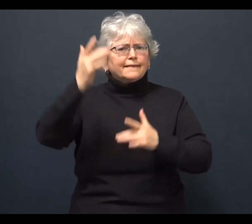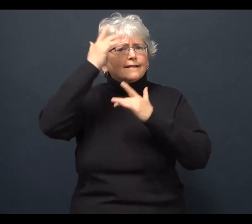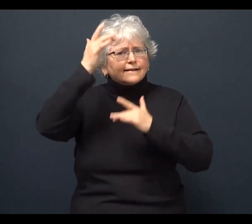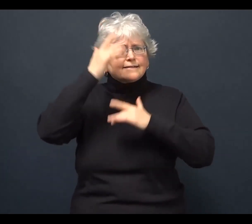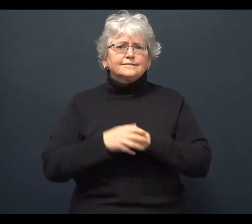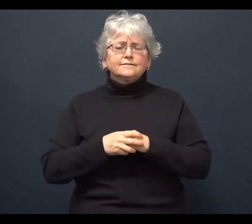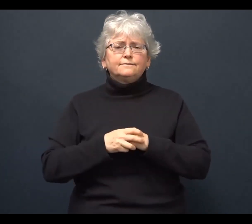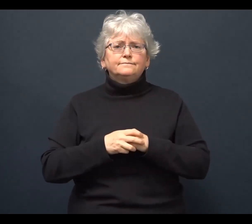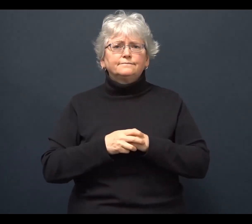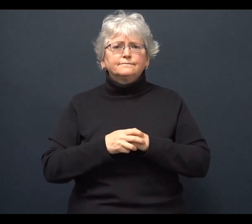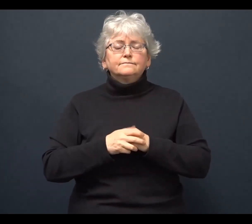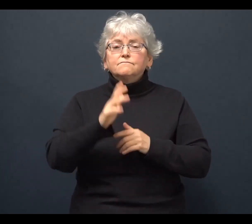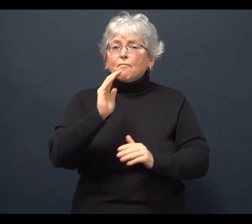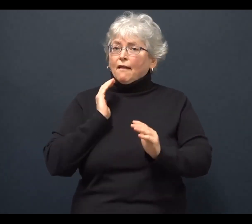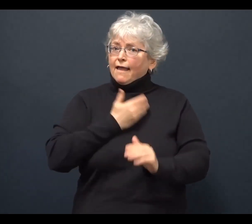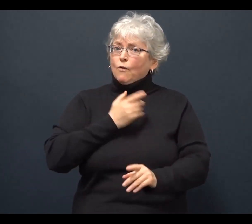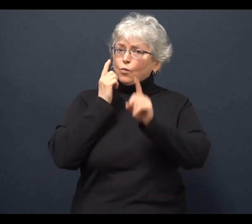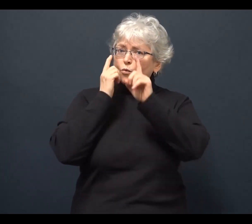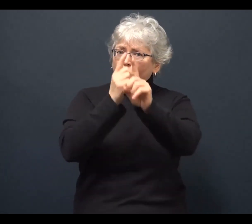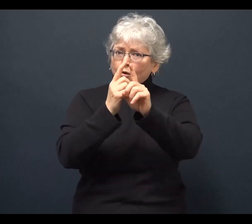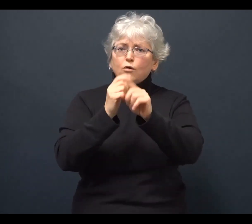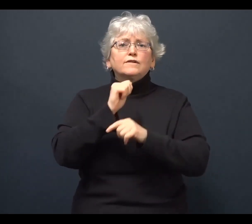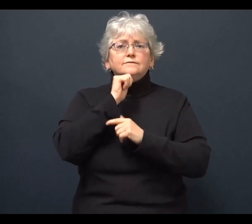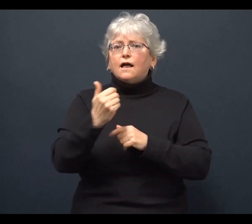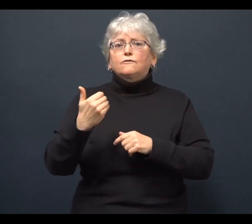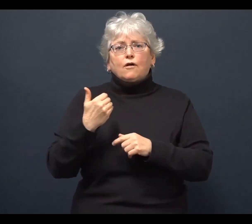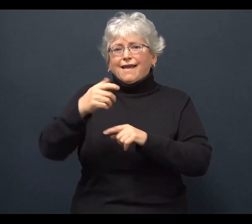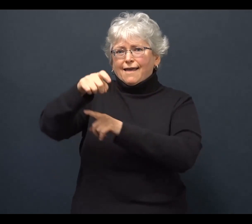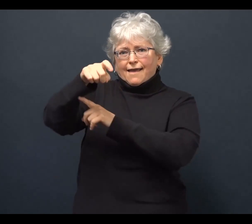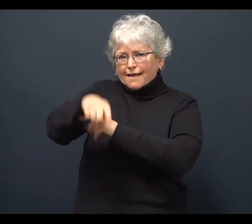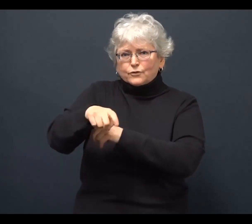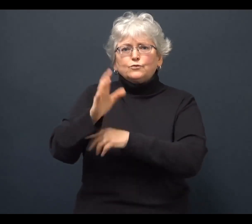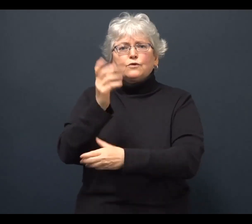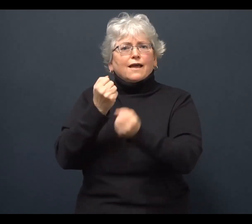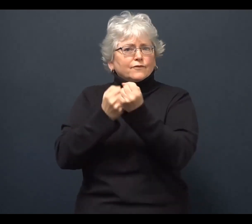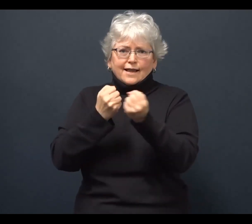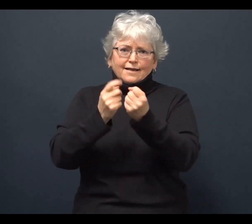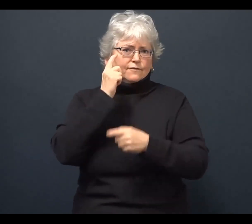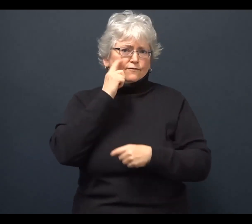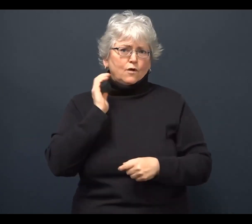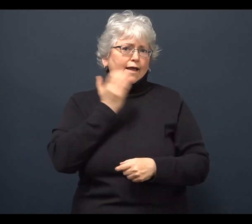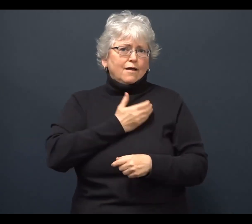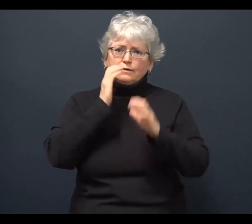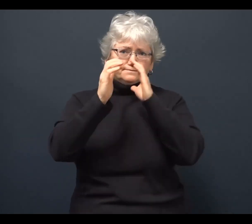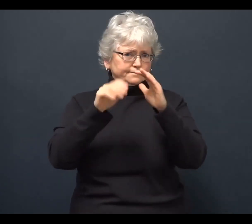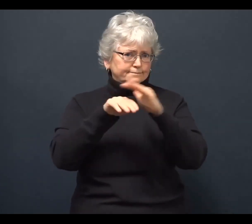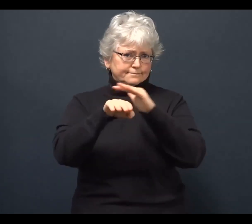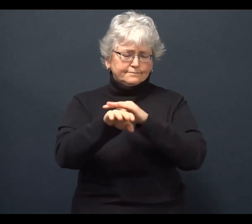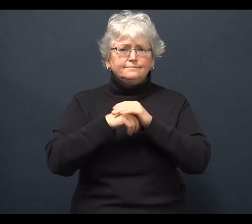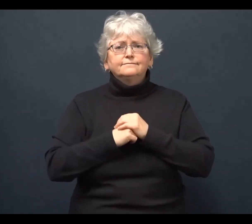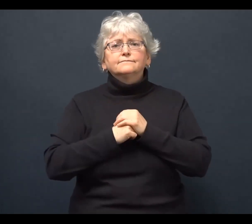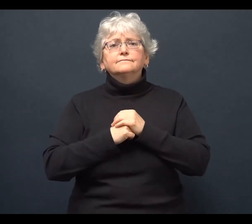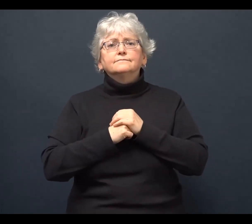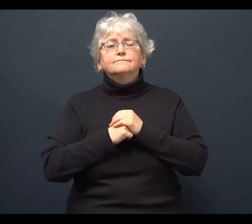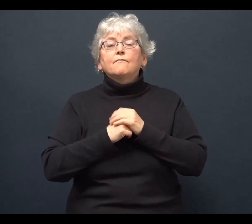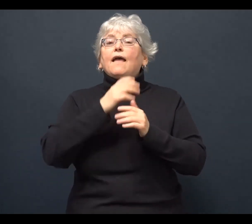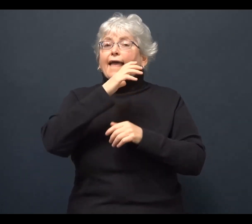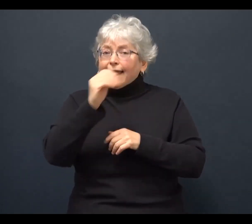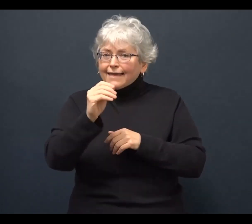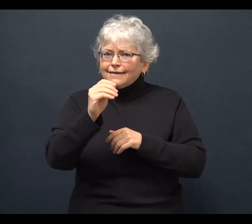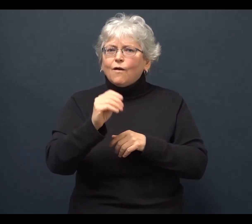major illness. our goal is not to have to advocate for our communication access and to